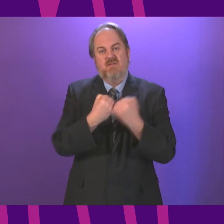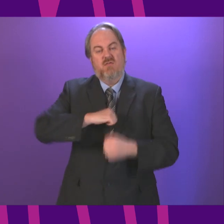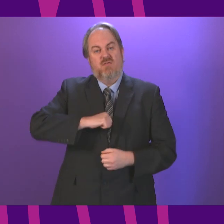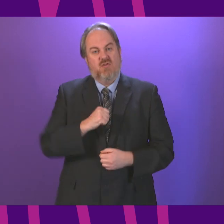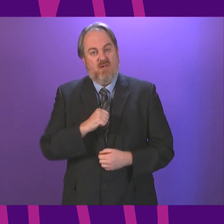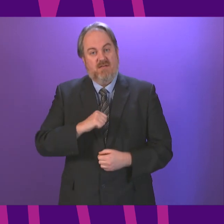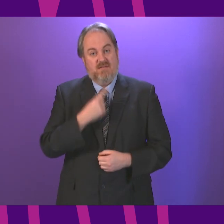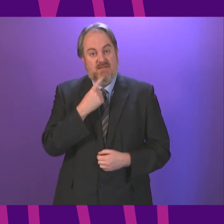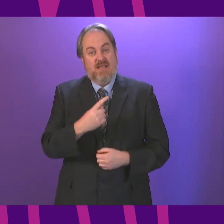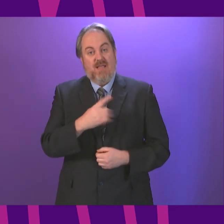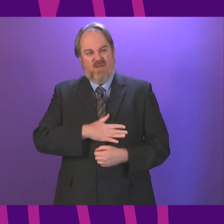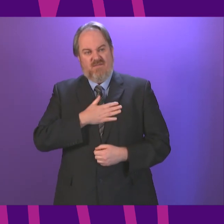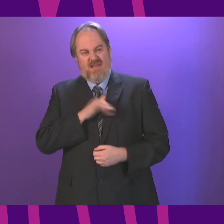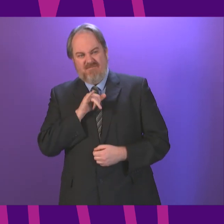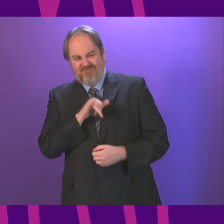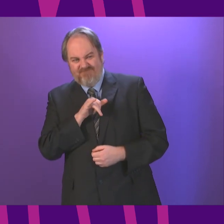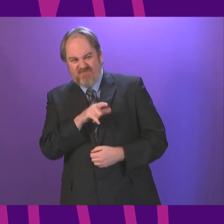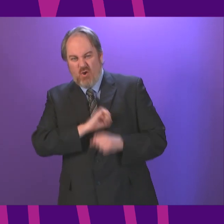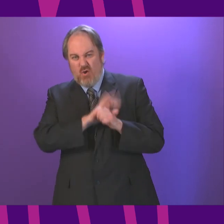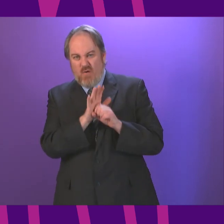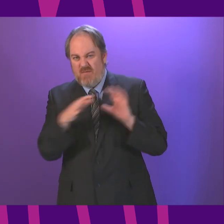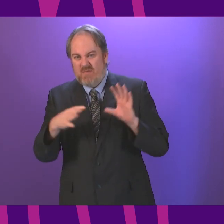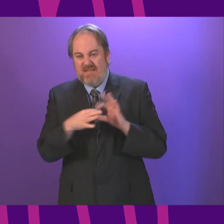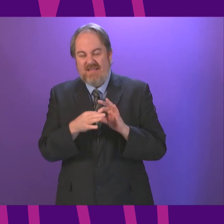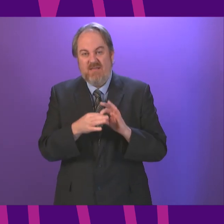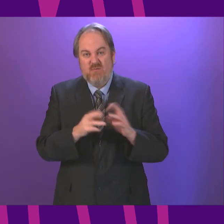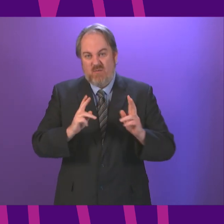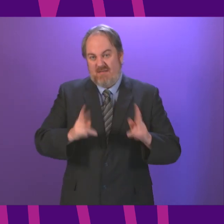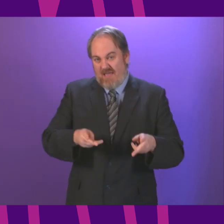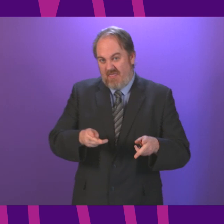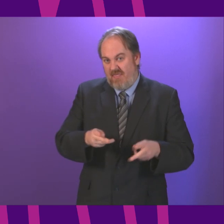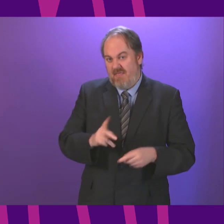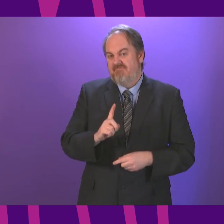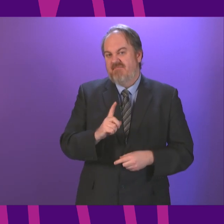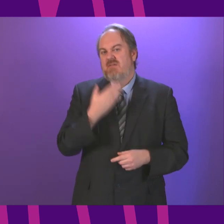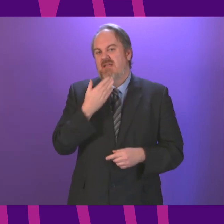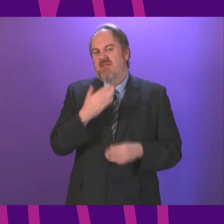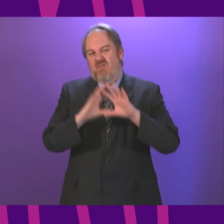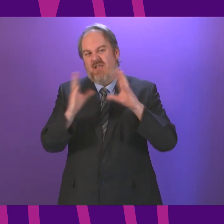Covid is a suspected or contributory cause of death. Today’s update shows that, by Sunday, the